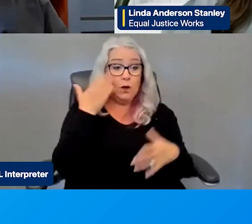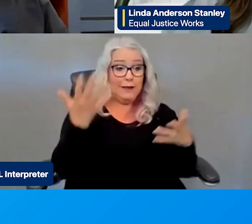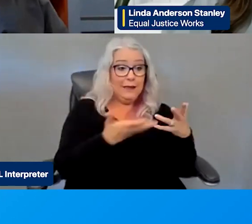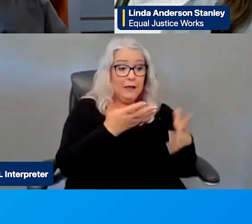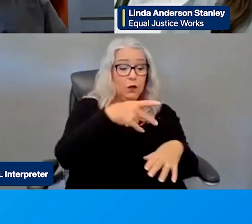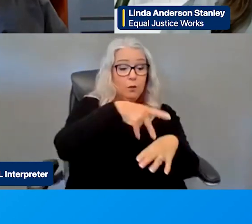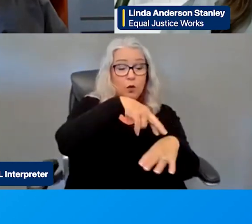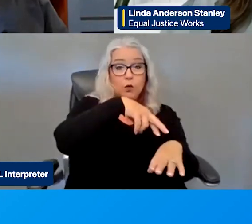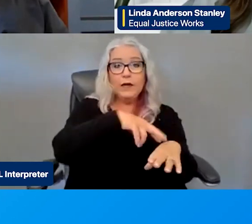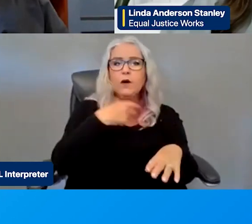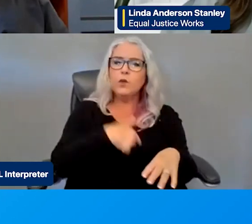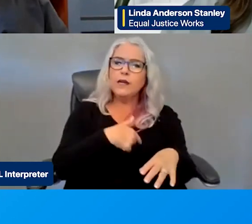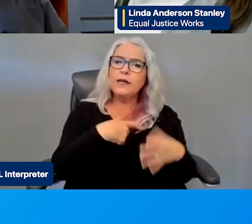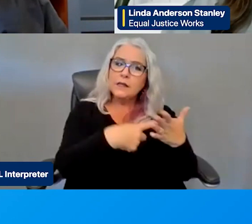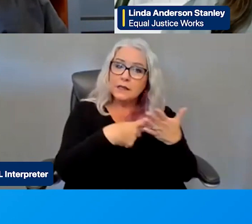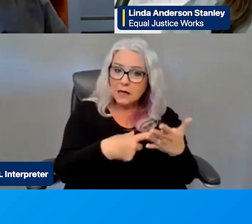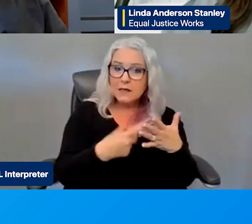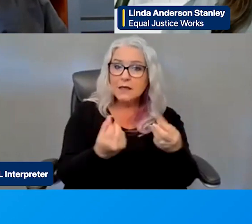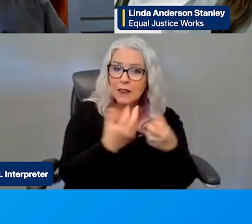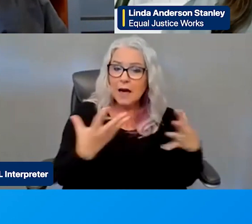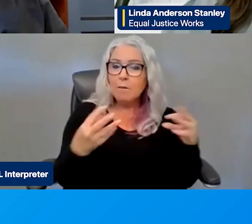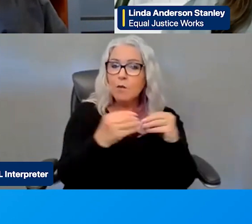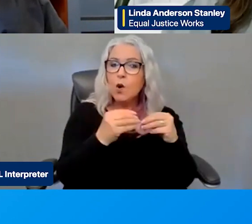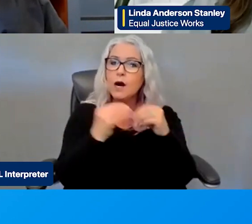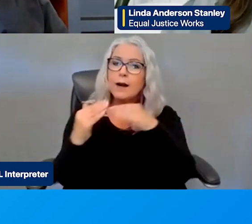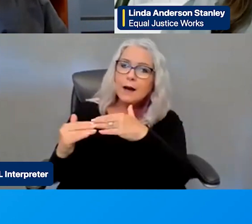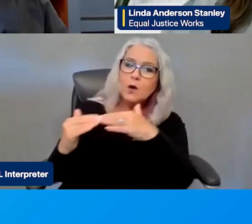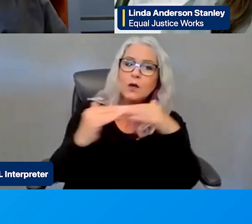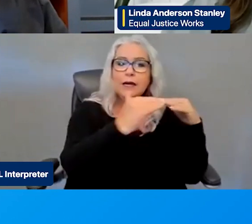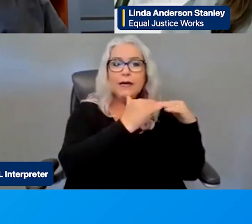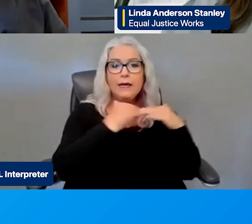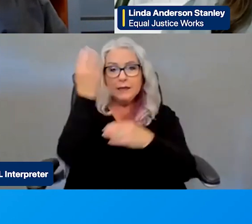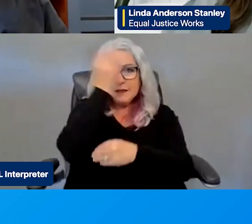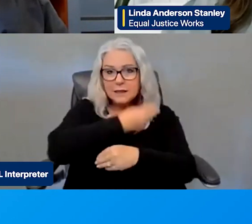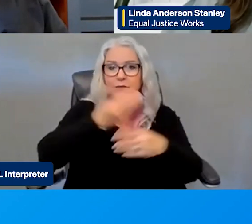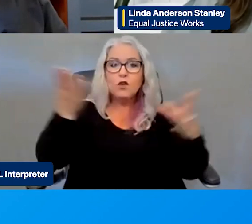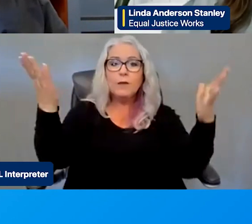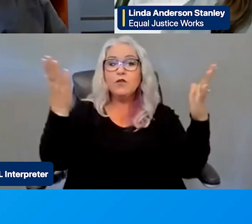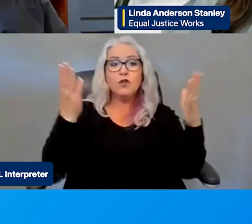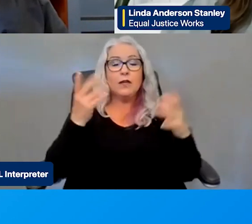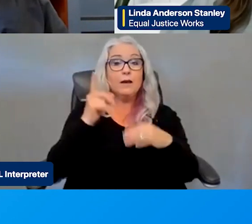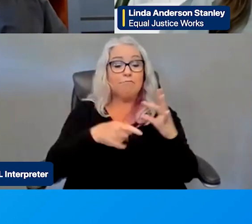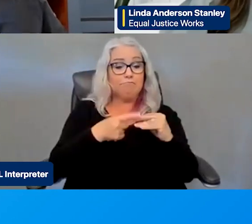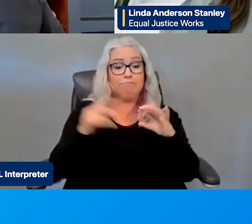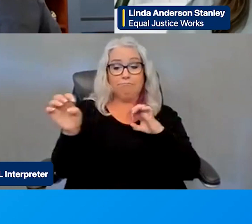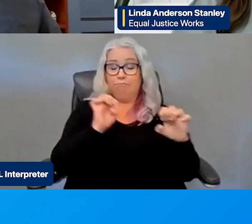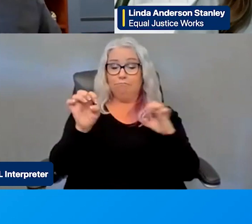you know, more equity in the distribution of legal of disaster assistance I will say.